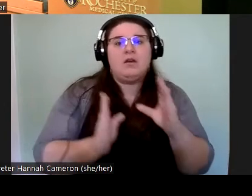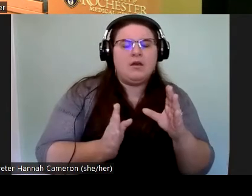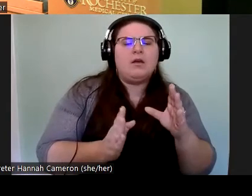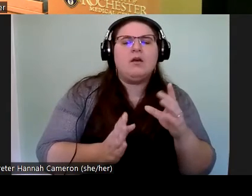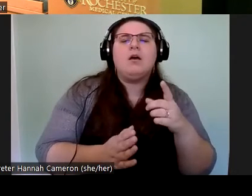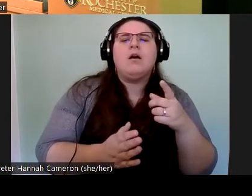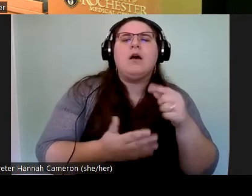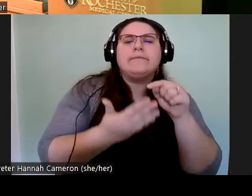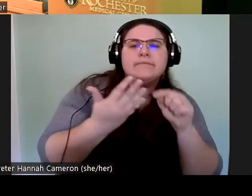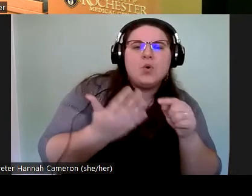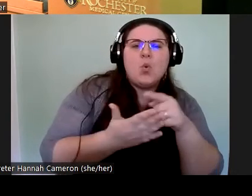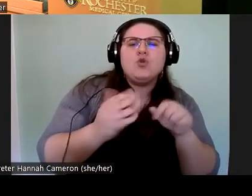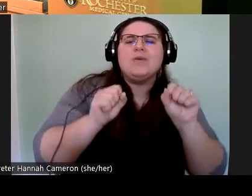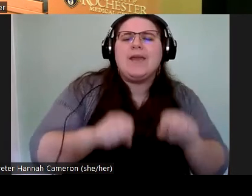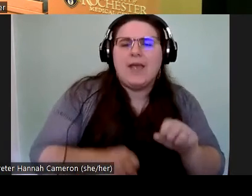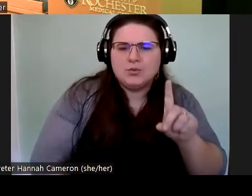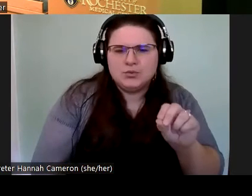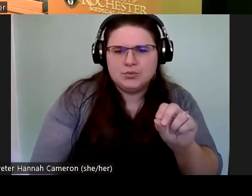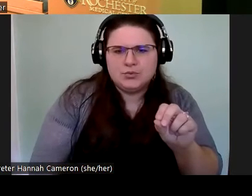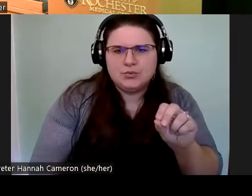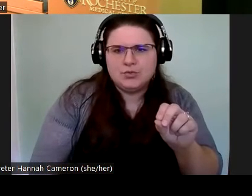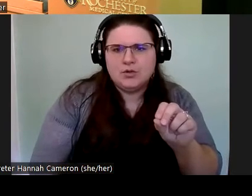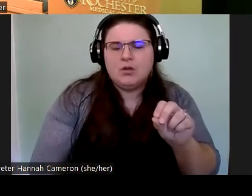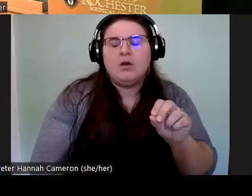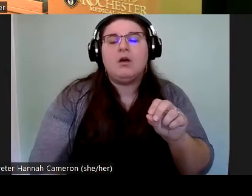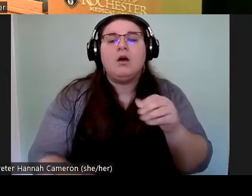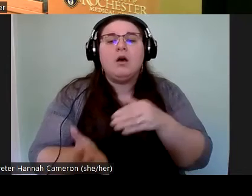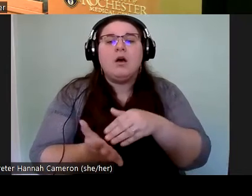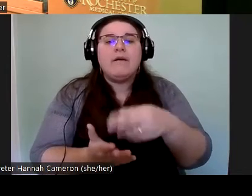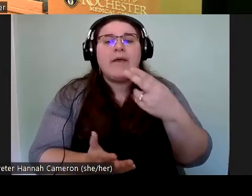saying you can't talk to the family without a privacy release and if you if the family